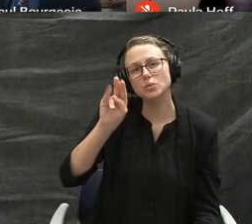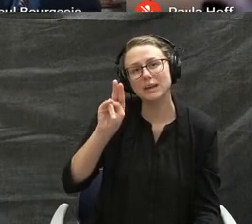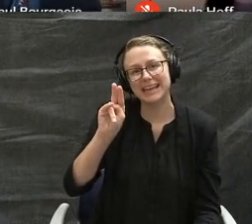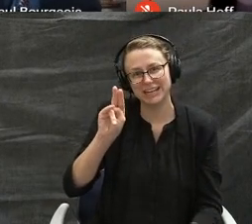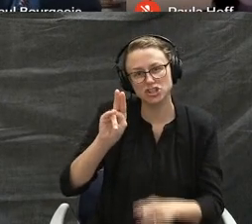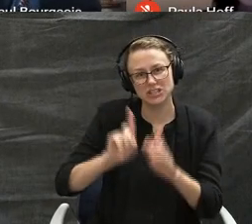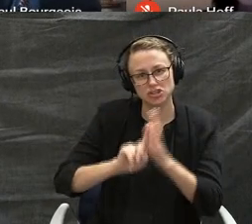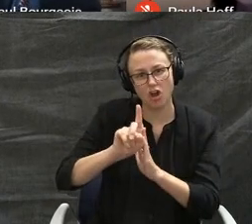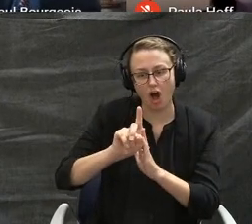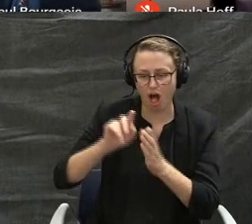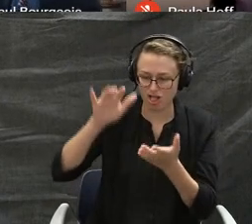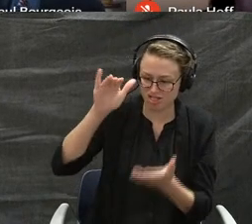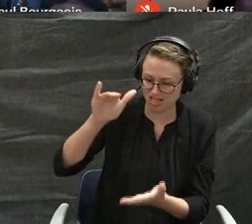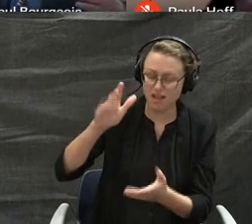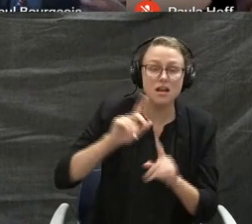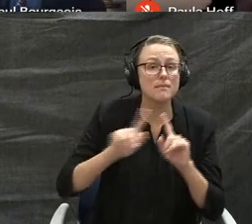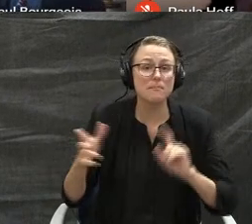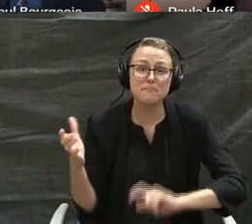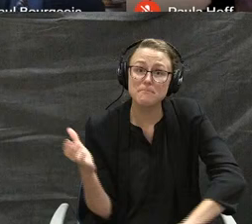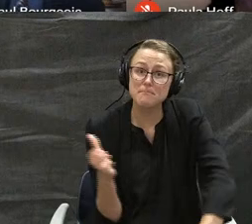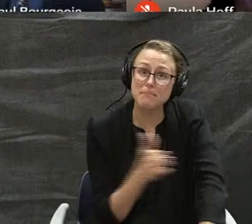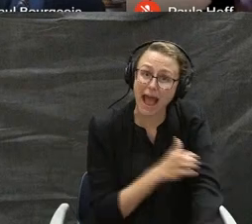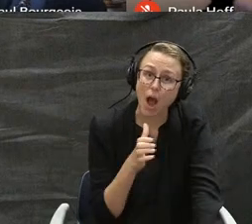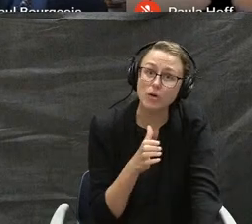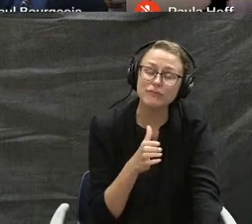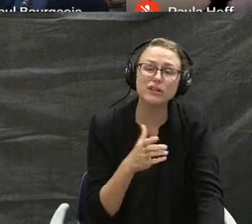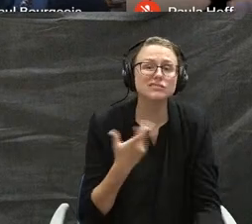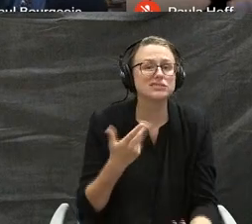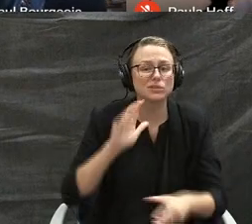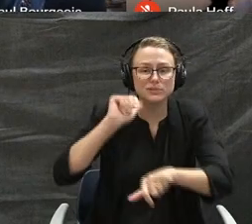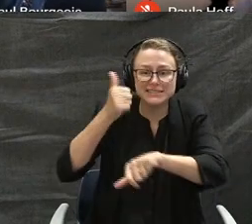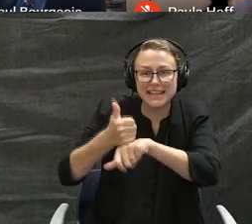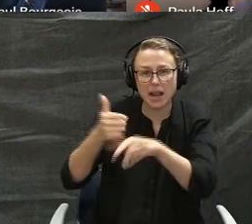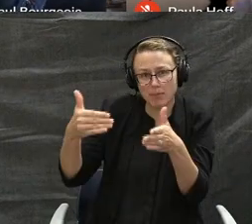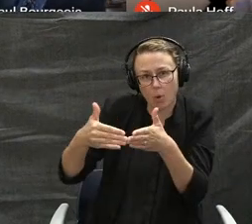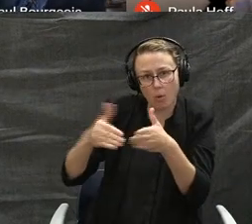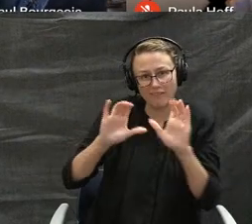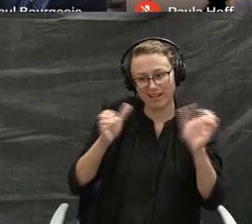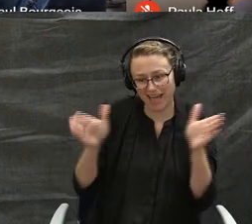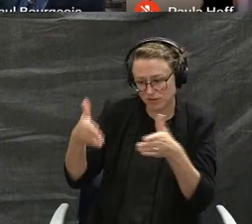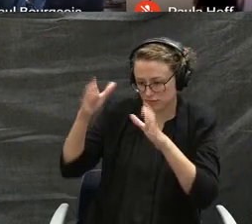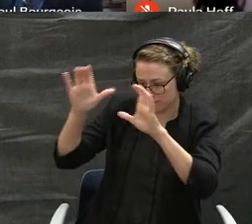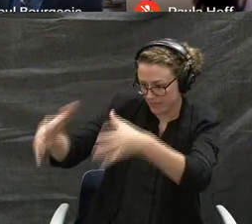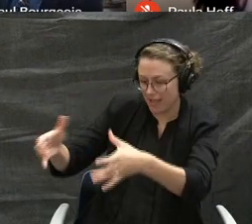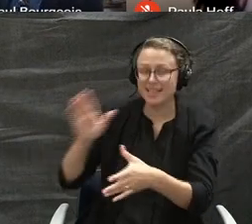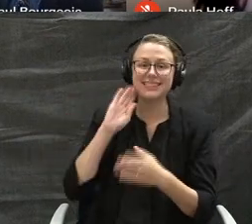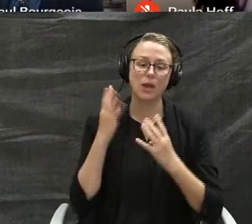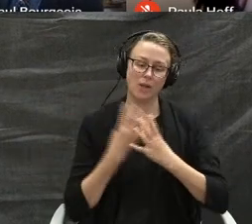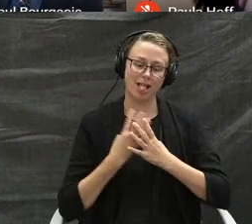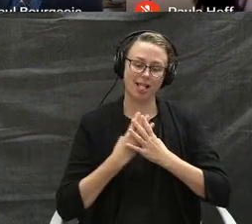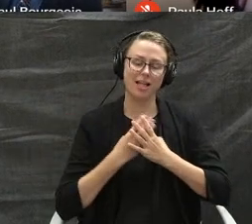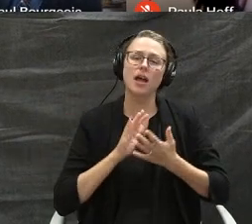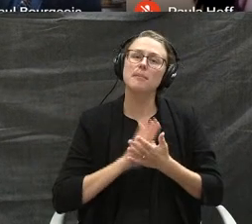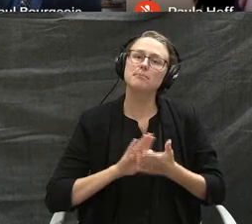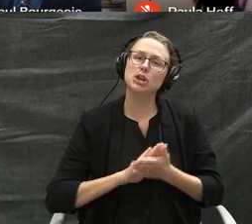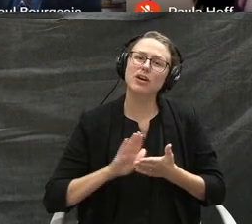But other very powerful but you so you put him in the corner of a classroom. They will purify the air of an 840 square foot